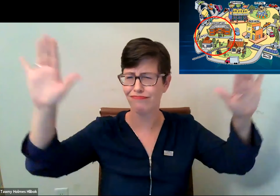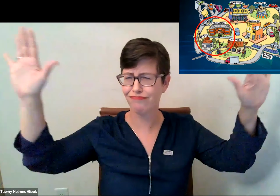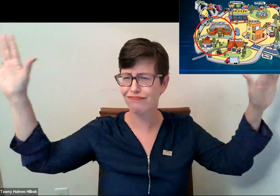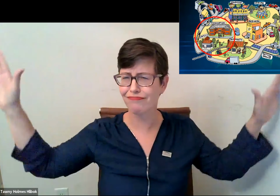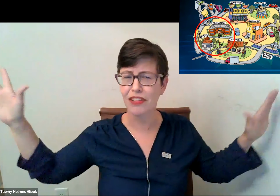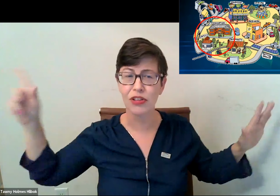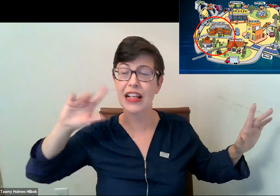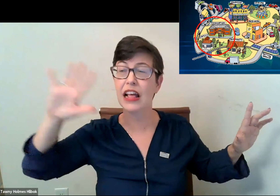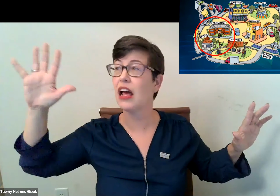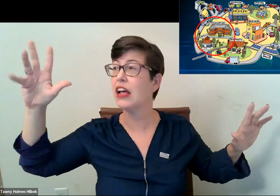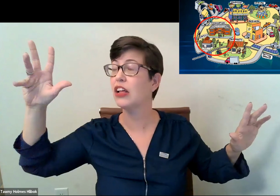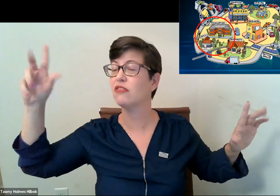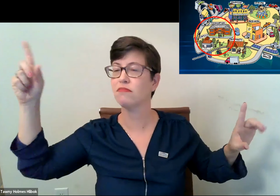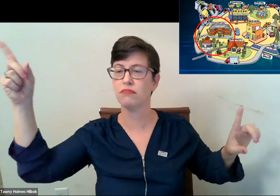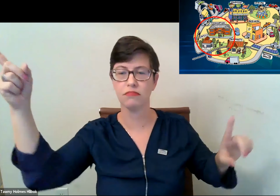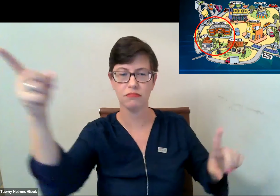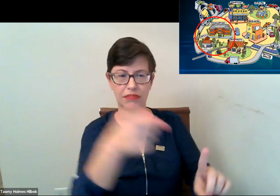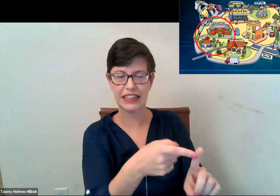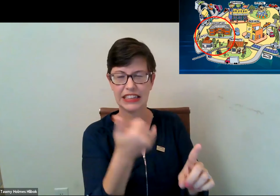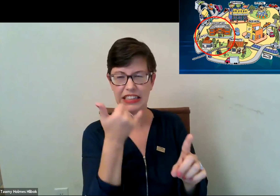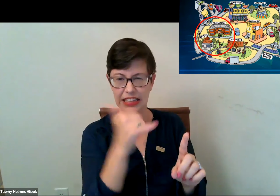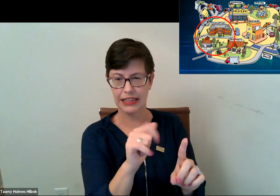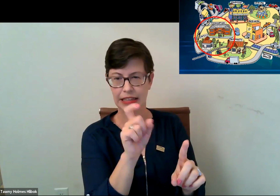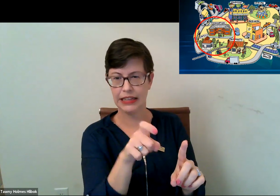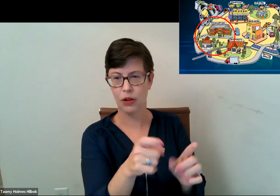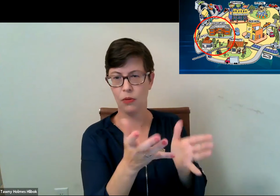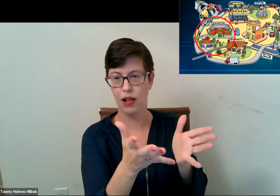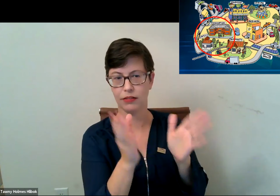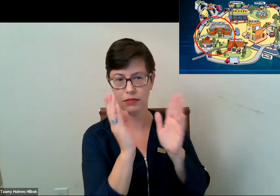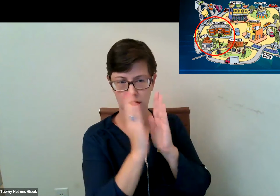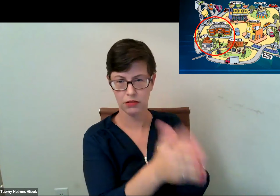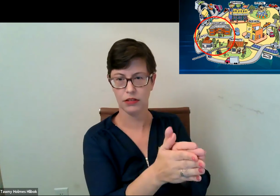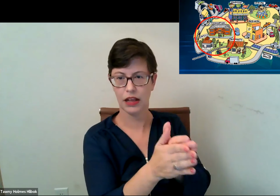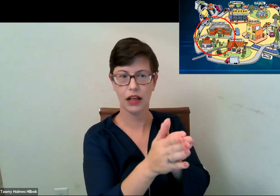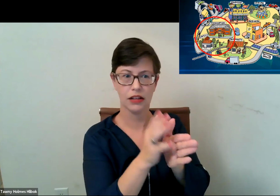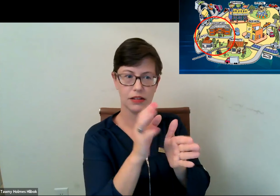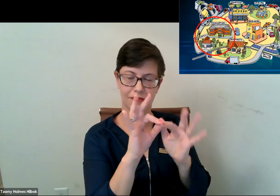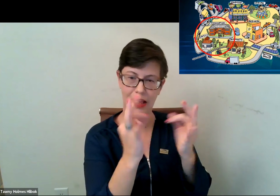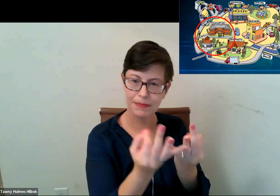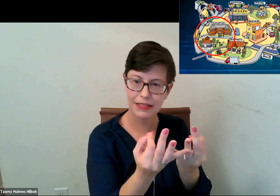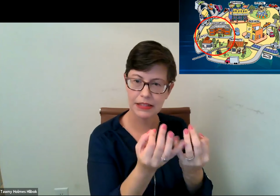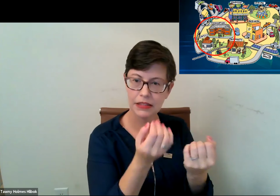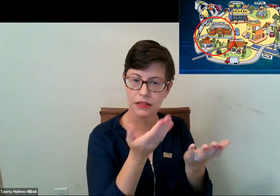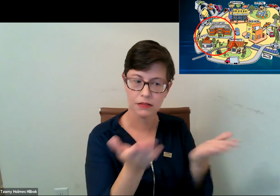Big fortune 500 companies as well, but the area that we still seem to struggle in is here.